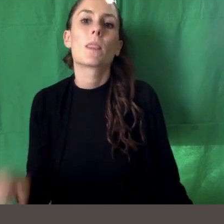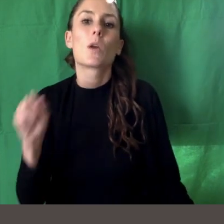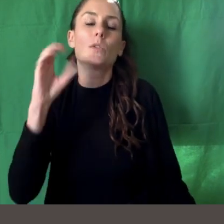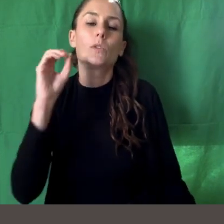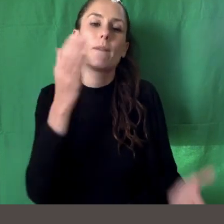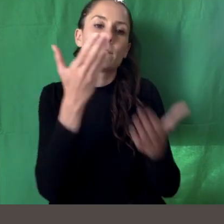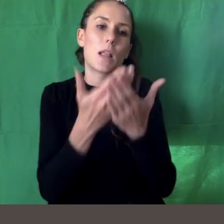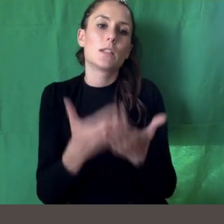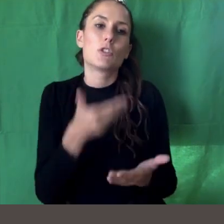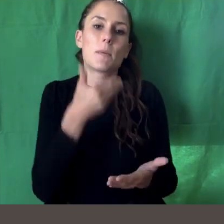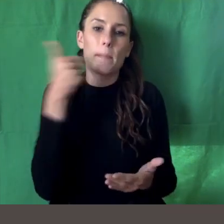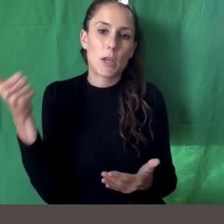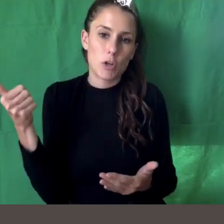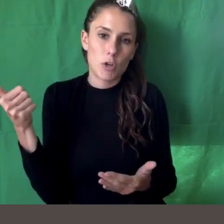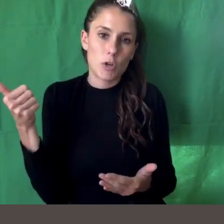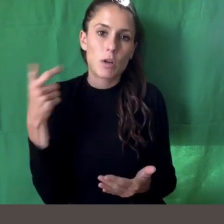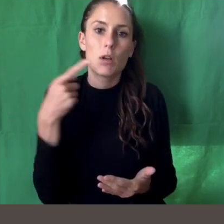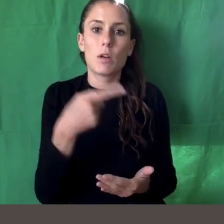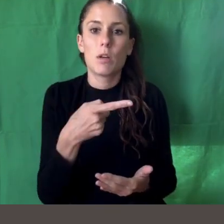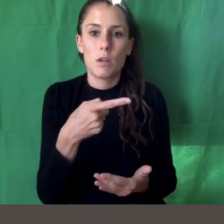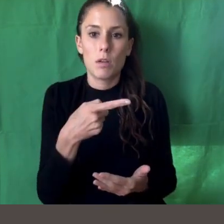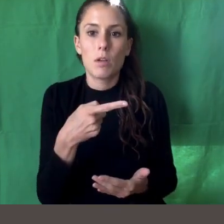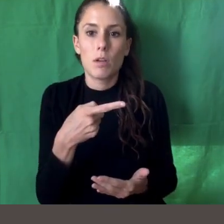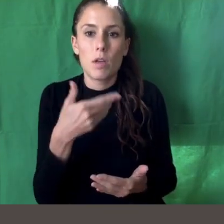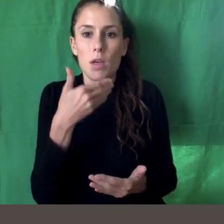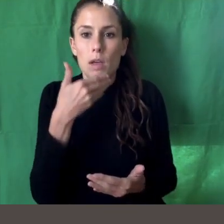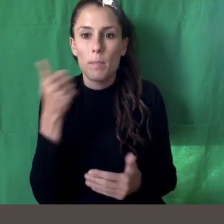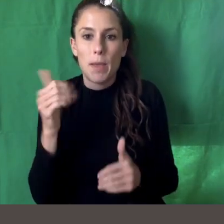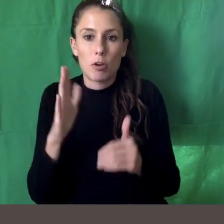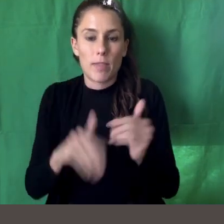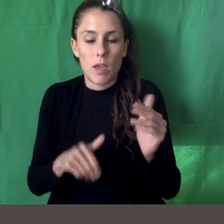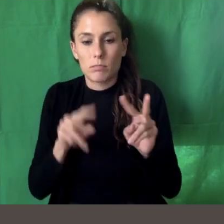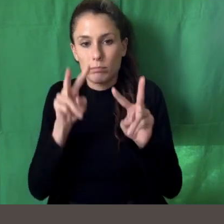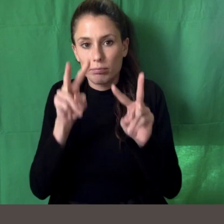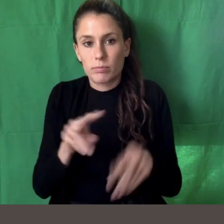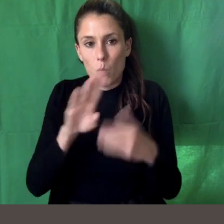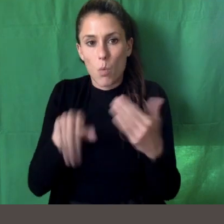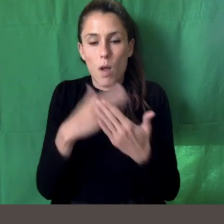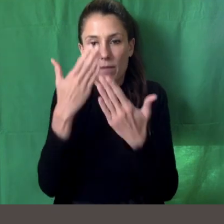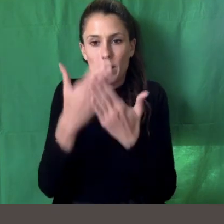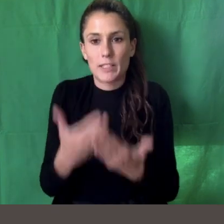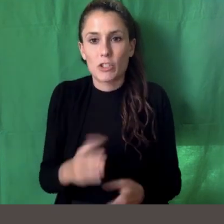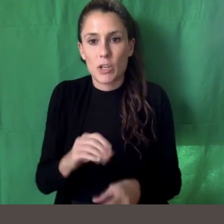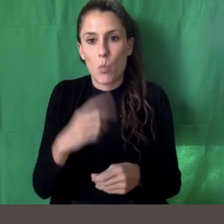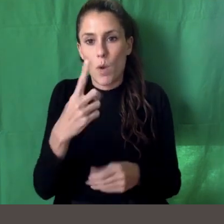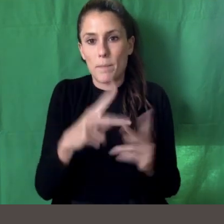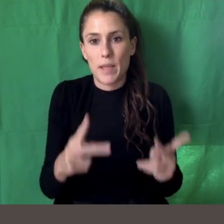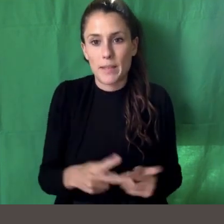so validation is better this is neater than bunching up all the validation logic in one place